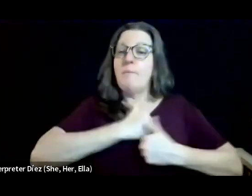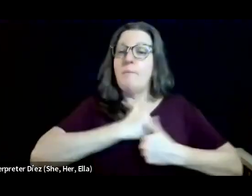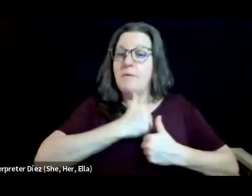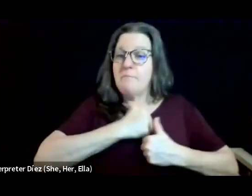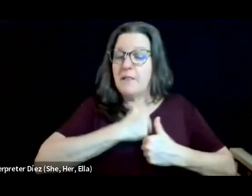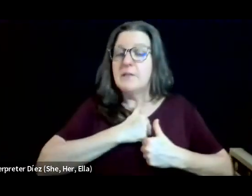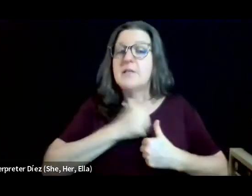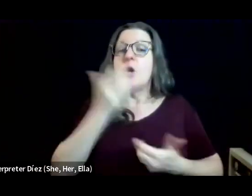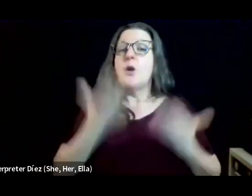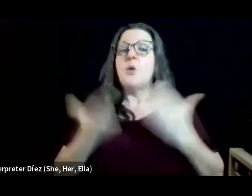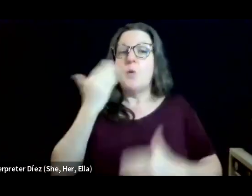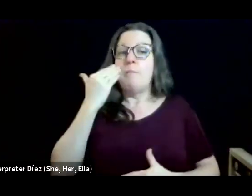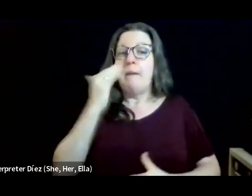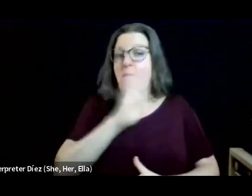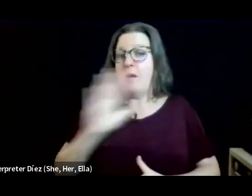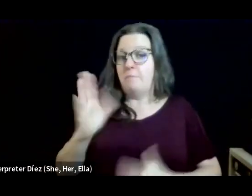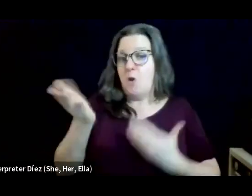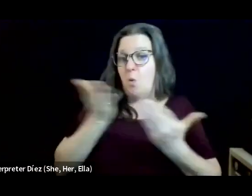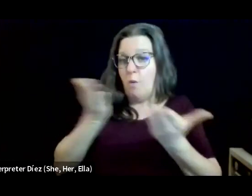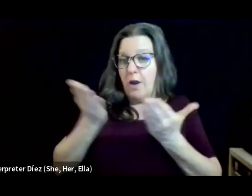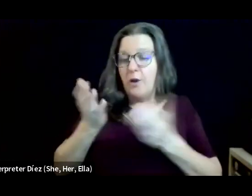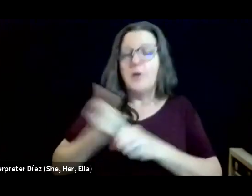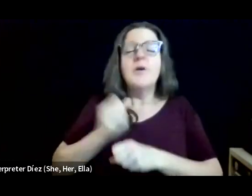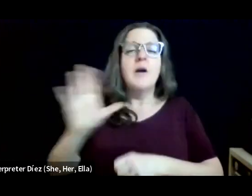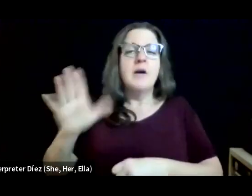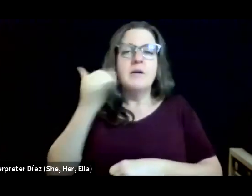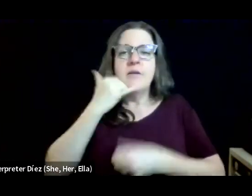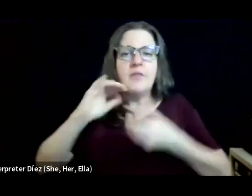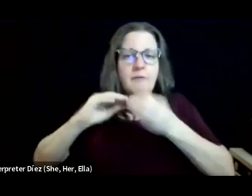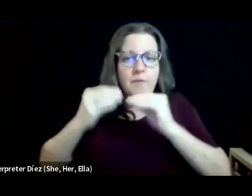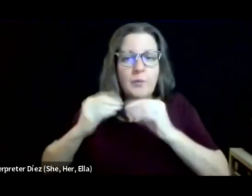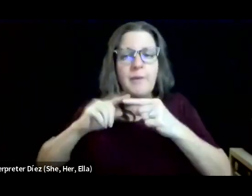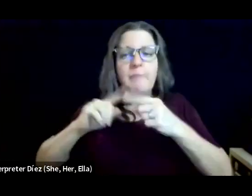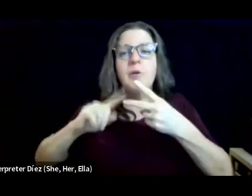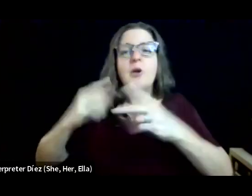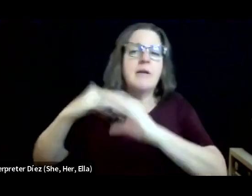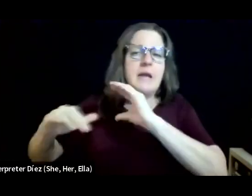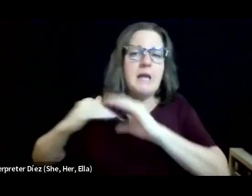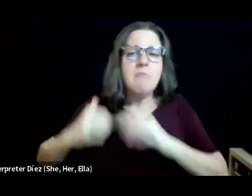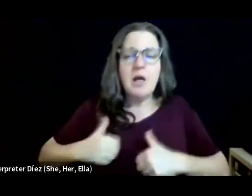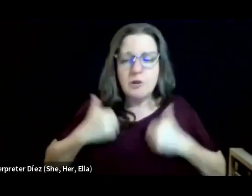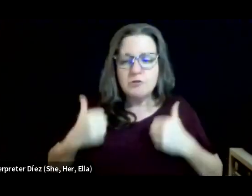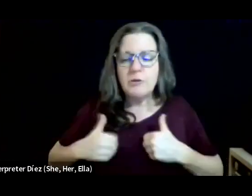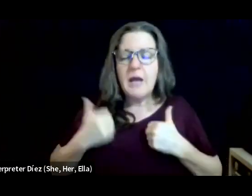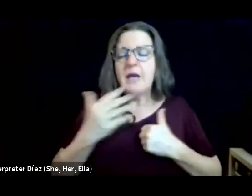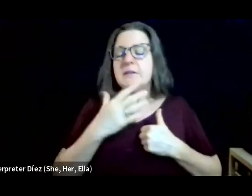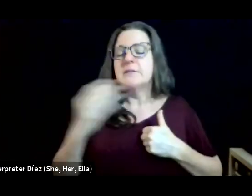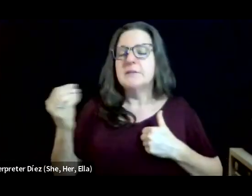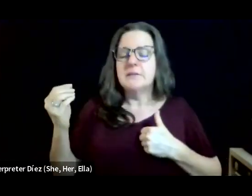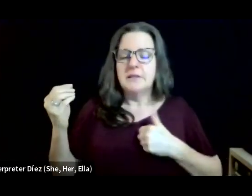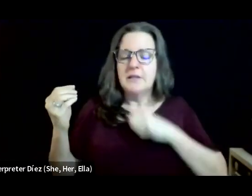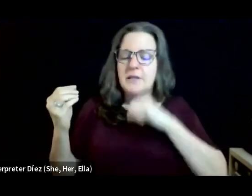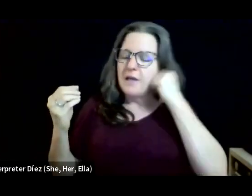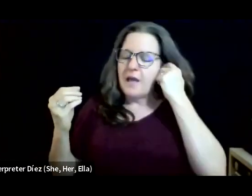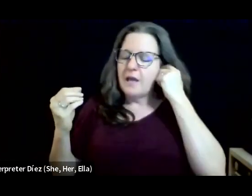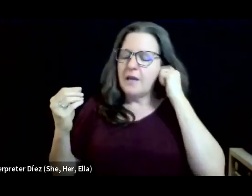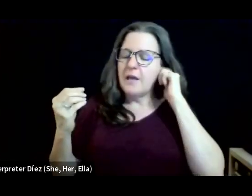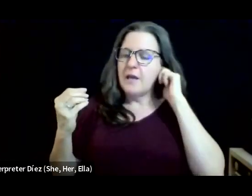You can get a phone number, um, an email address, and a, um, physical address to